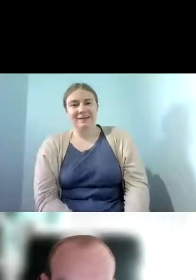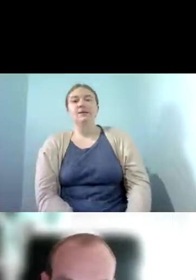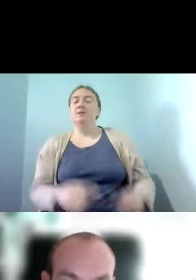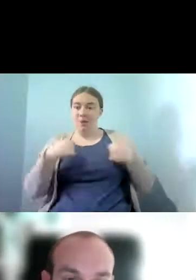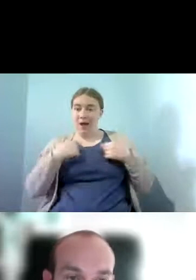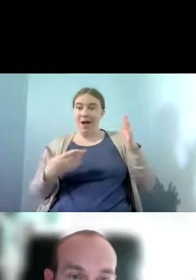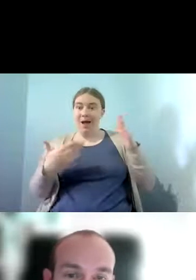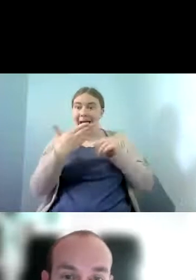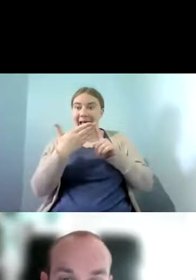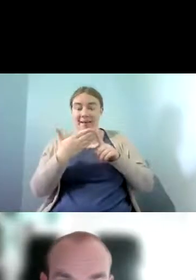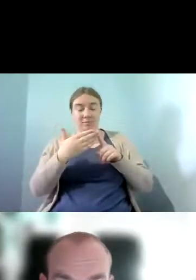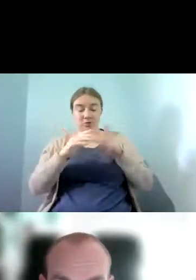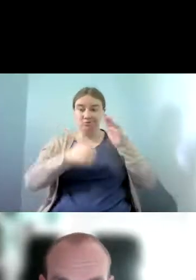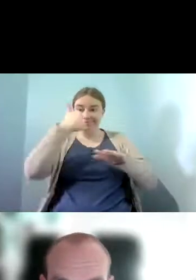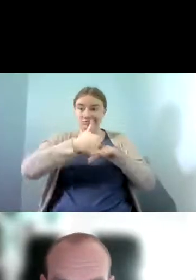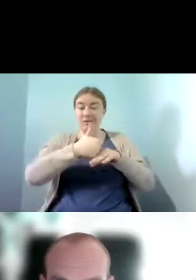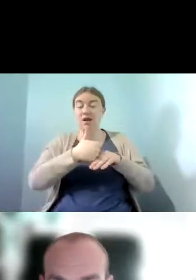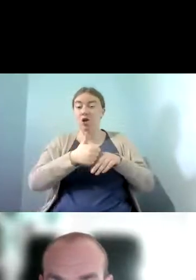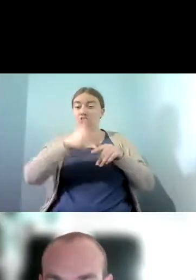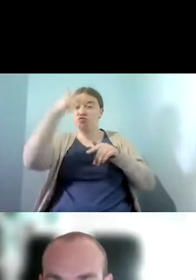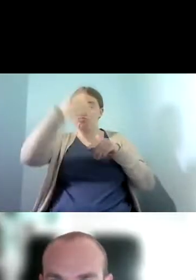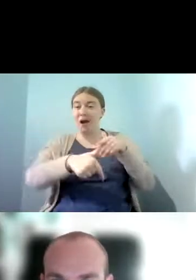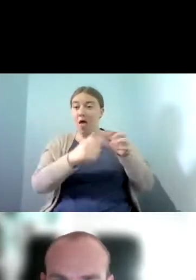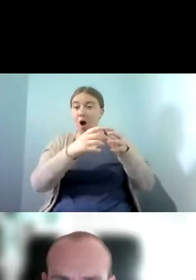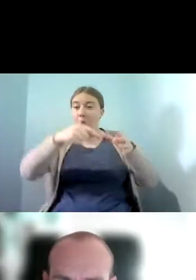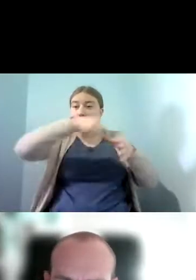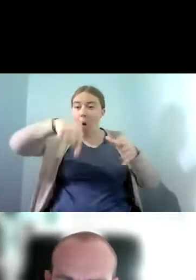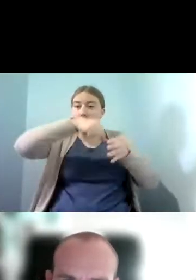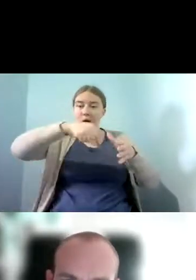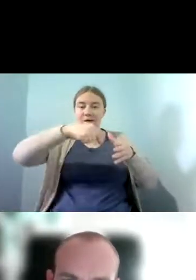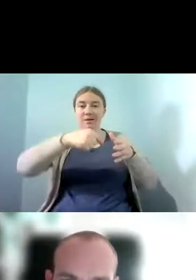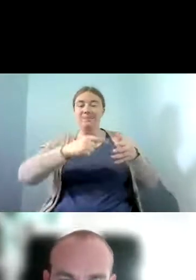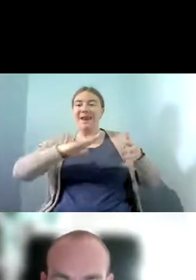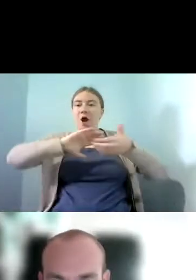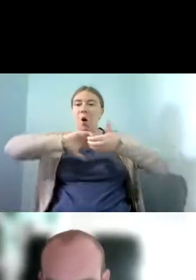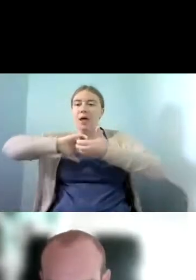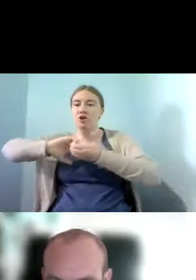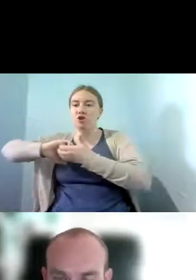drilling some big holes um in what we call the clutch positions which is where they they they